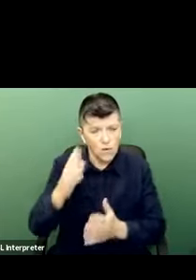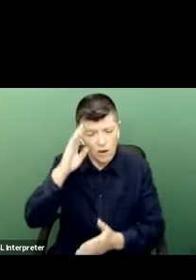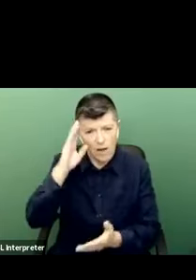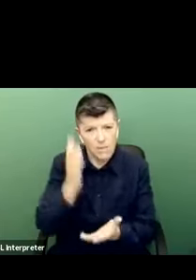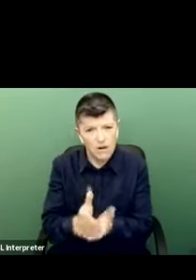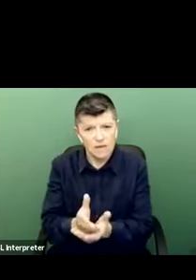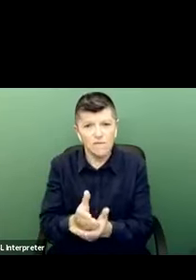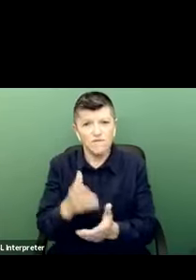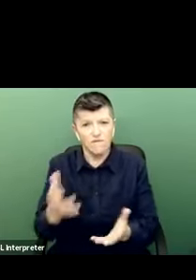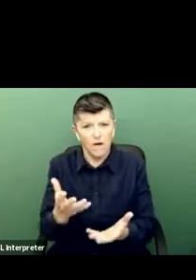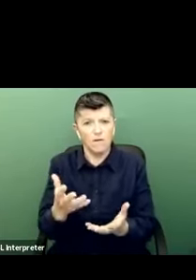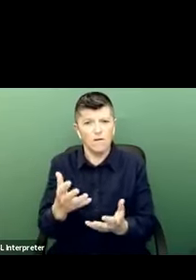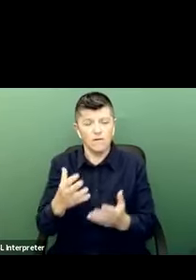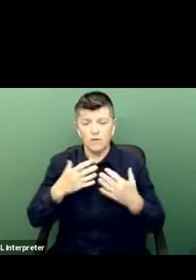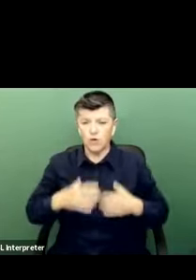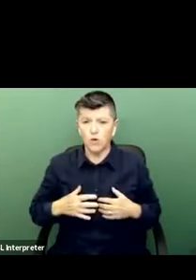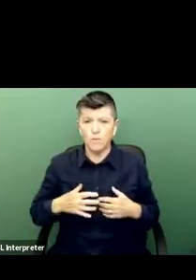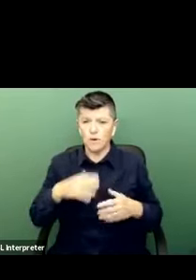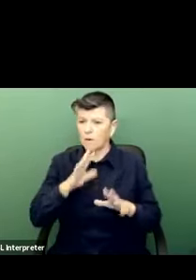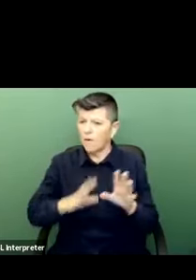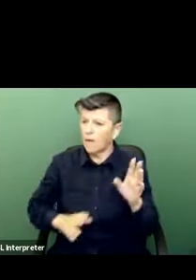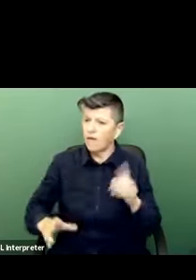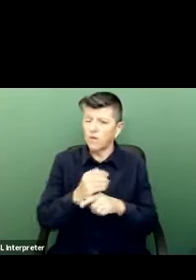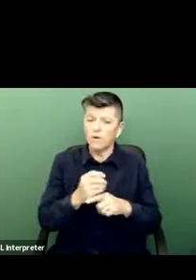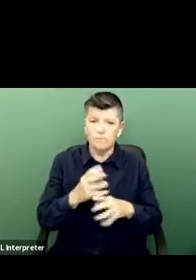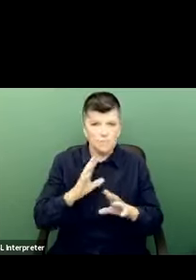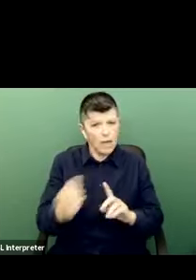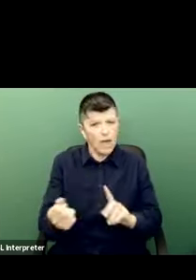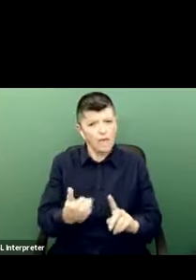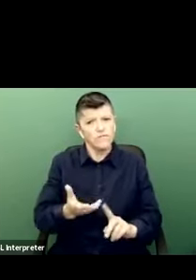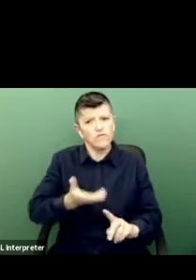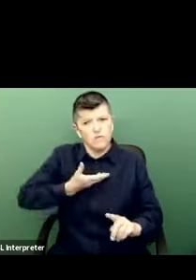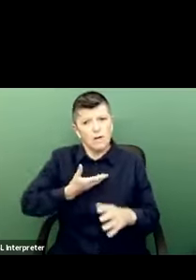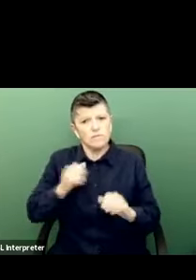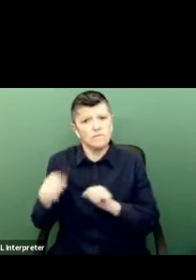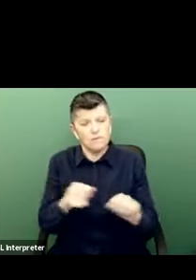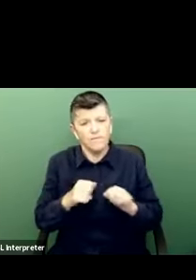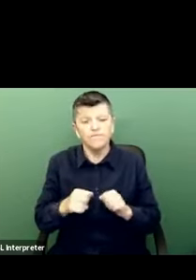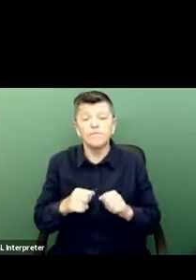human rights in legal terms of humane legislation or